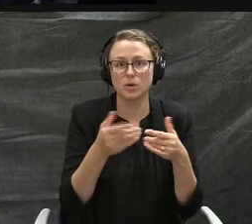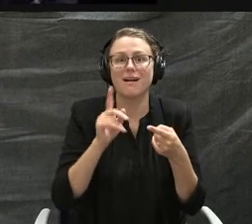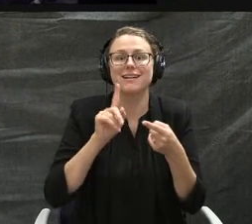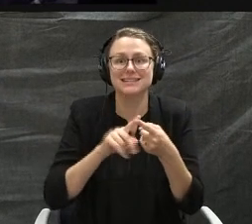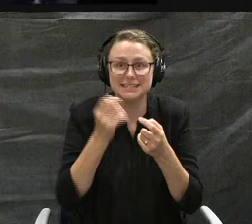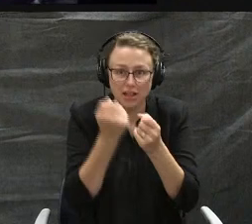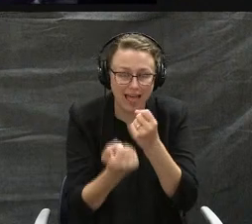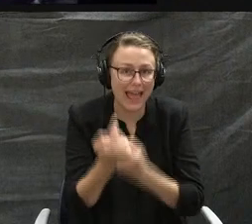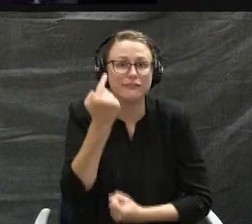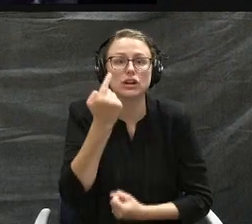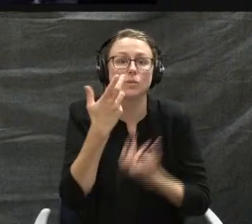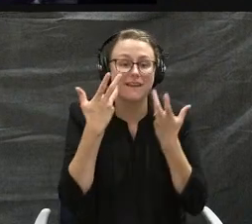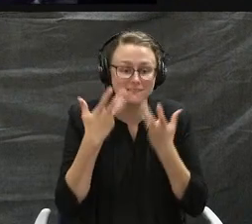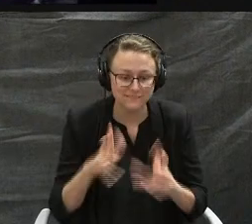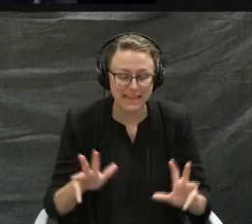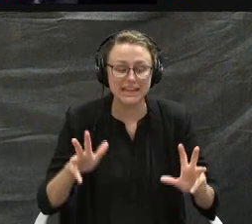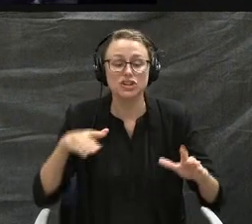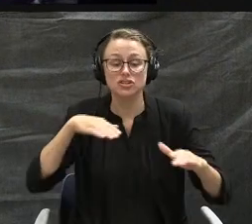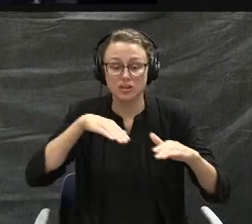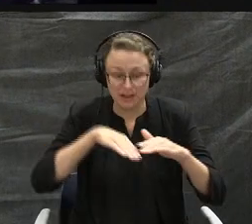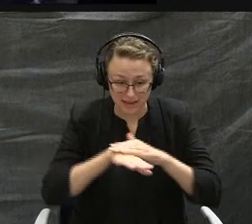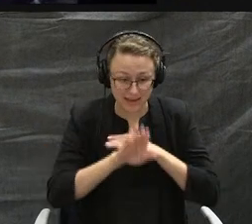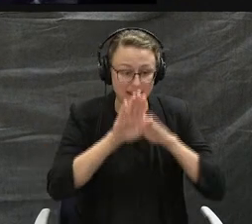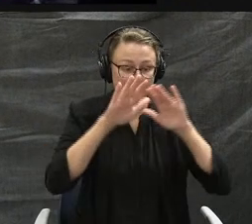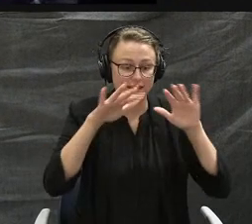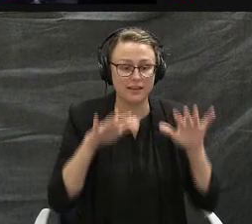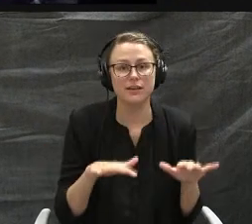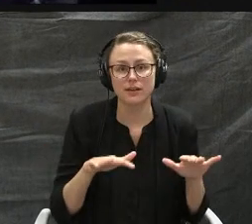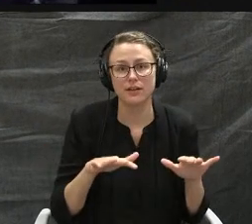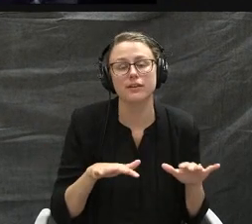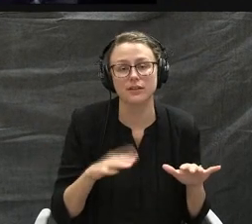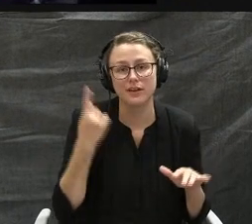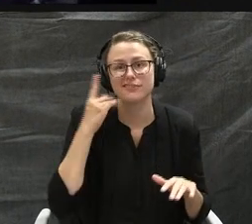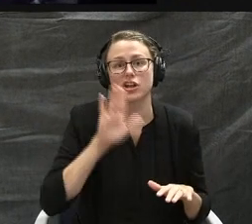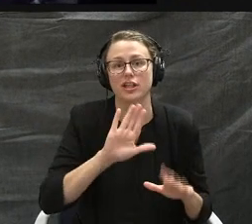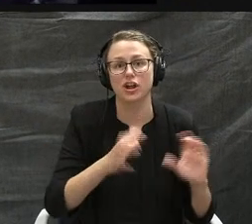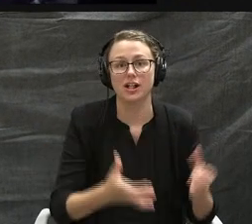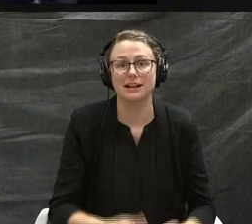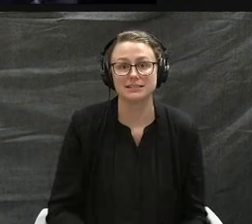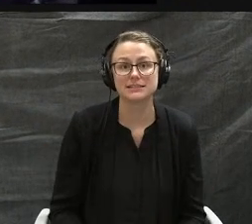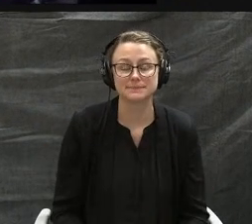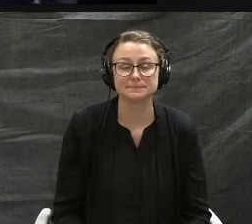everybody is in that room for their first hour class or for their second hour class.